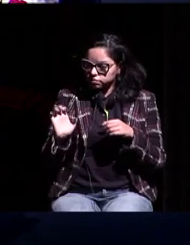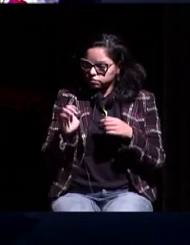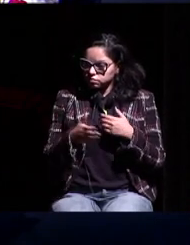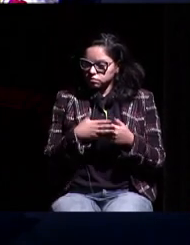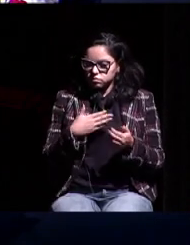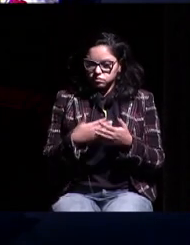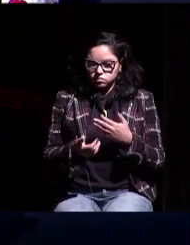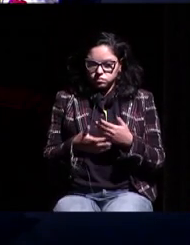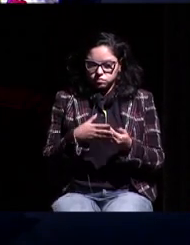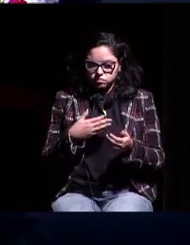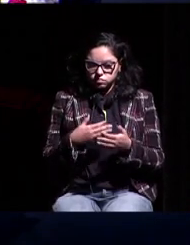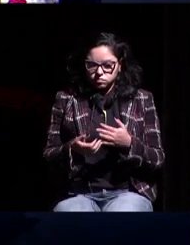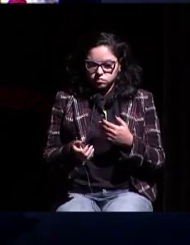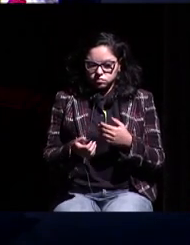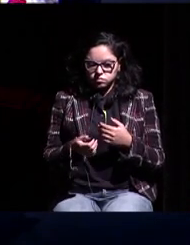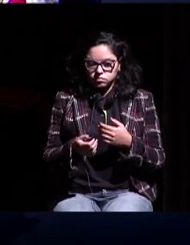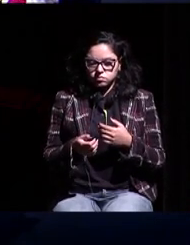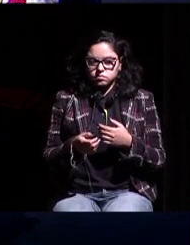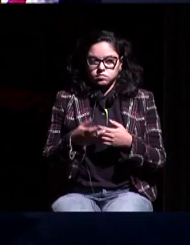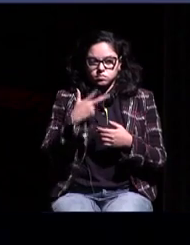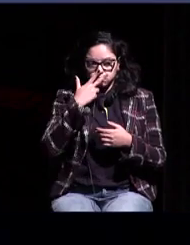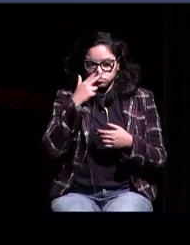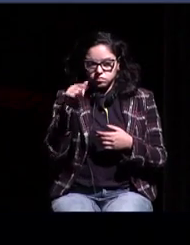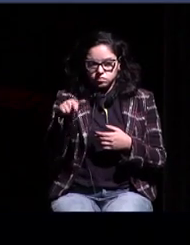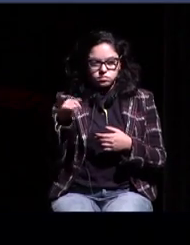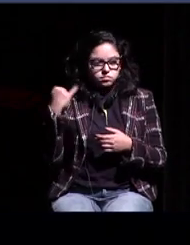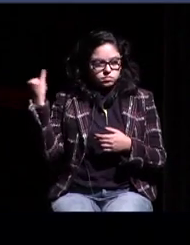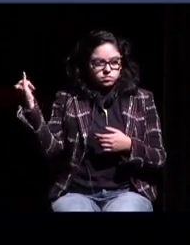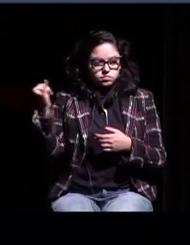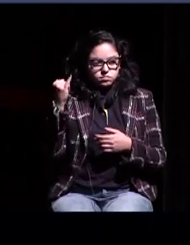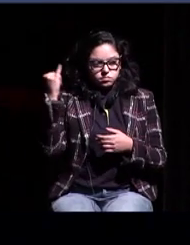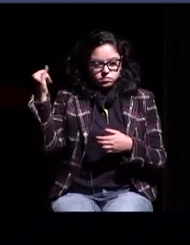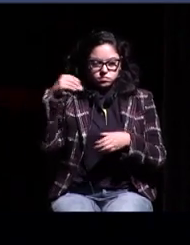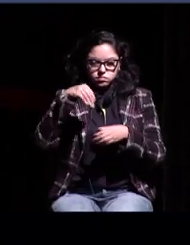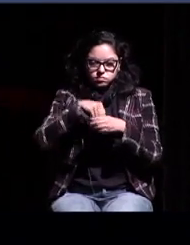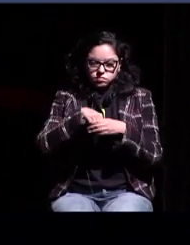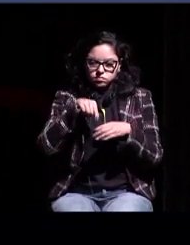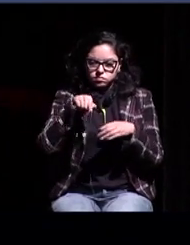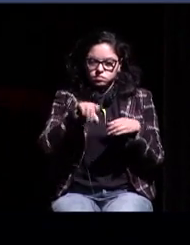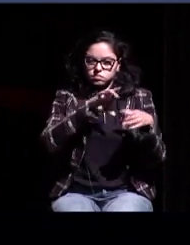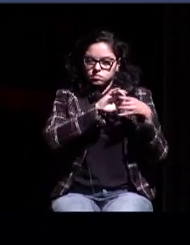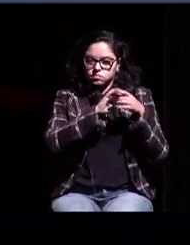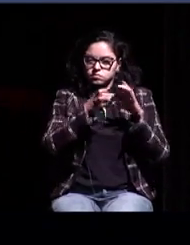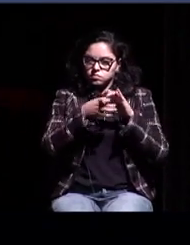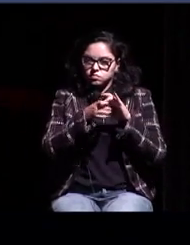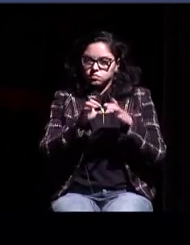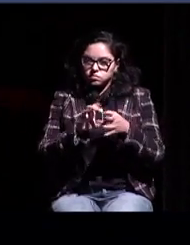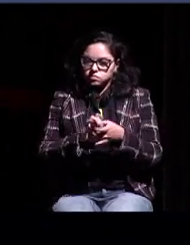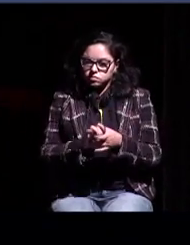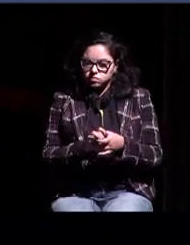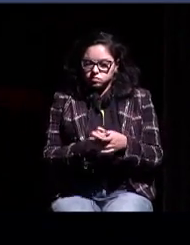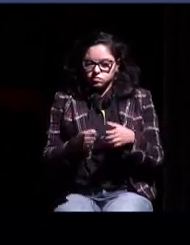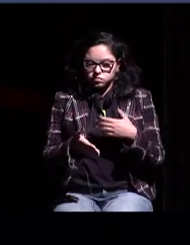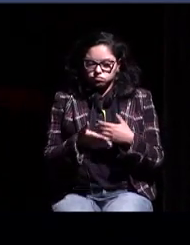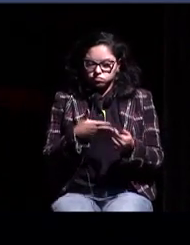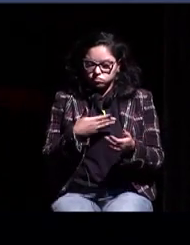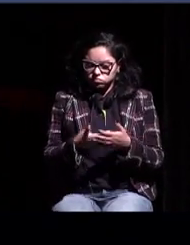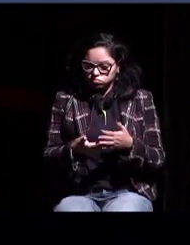The “any” is quite significant. In this “string”, anyone equals the majority